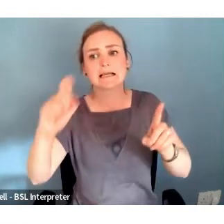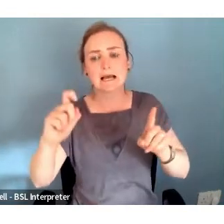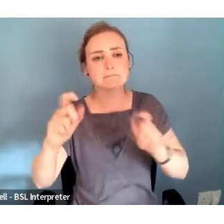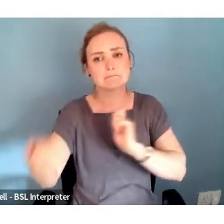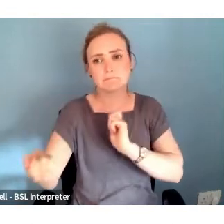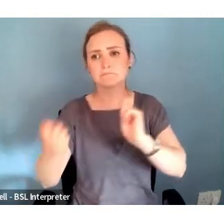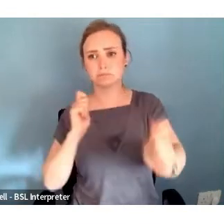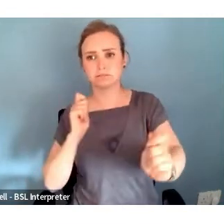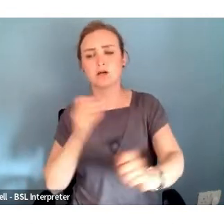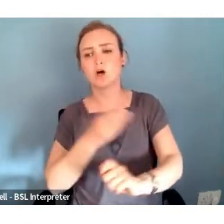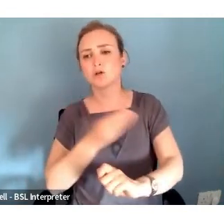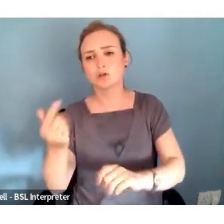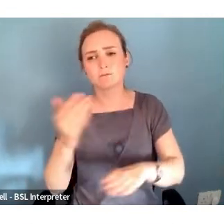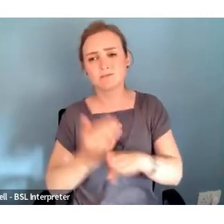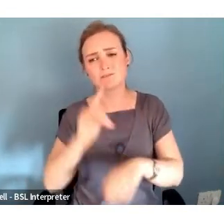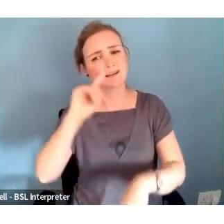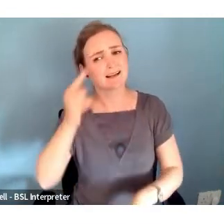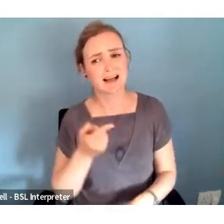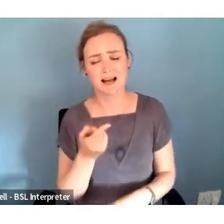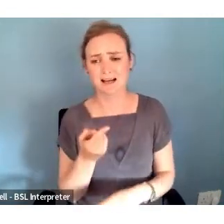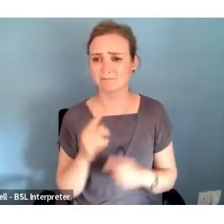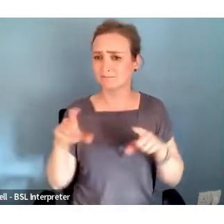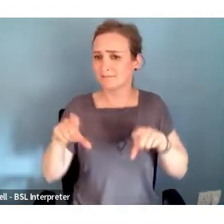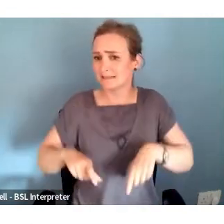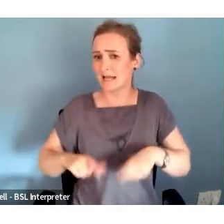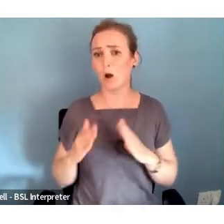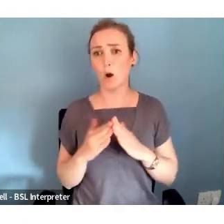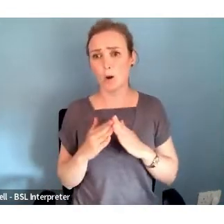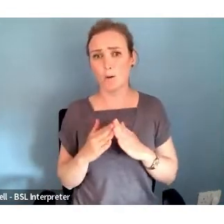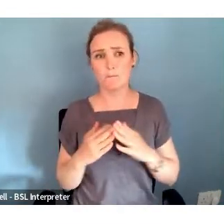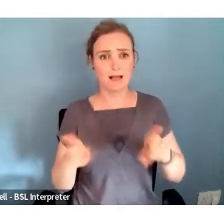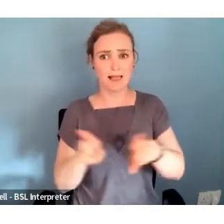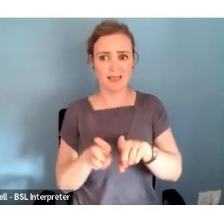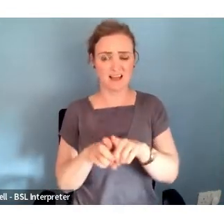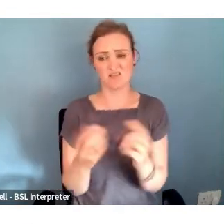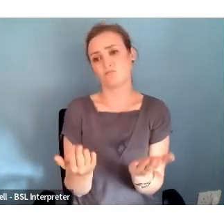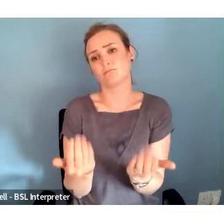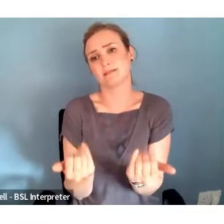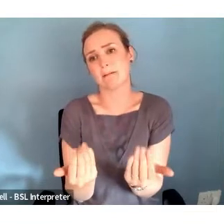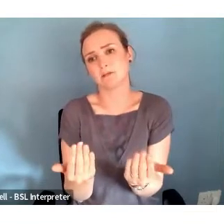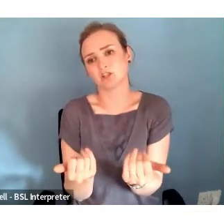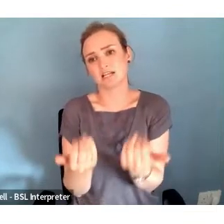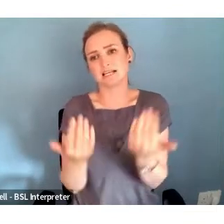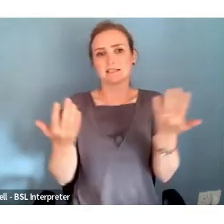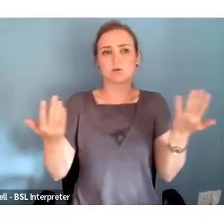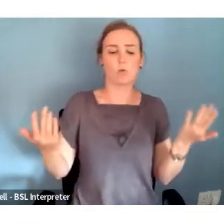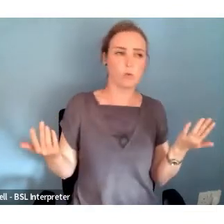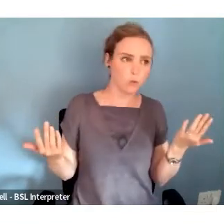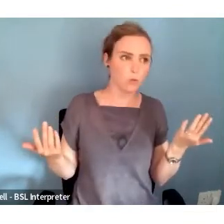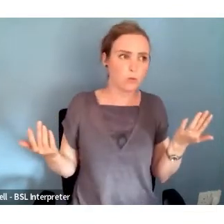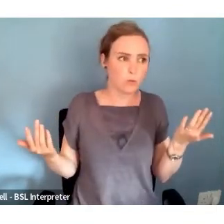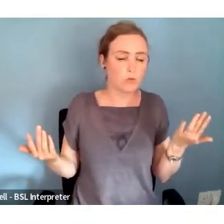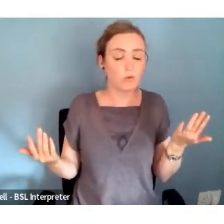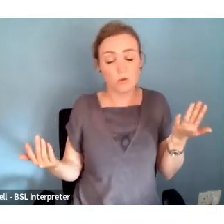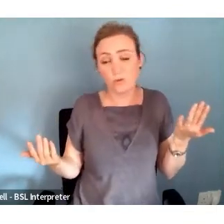done from home. Obviously, if you are going to be a redemption wrist or are working in a High